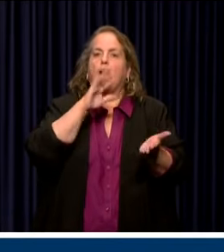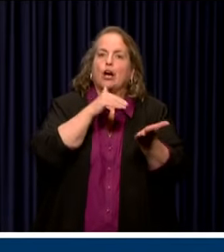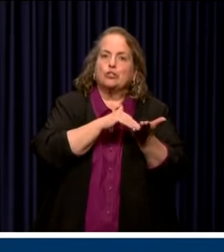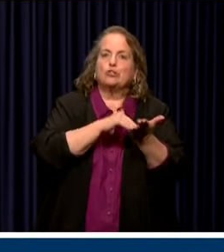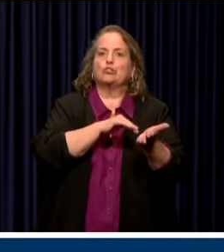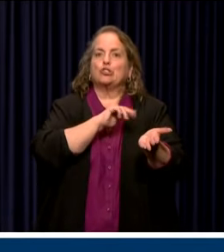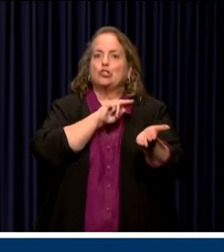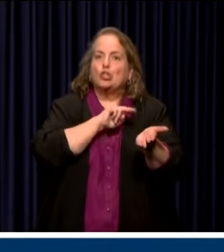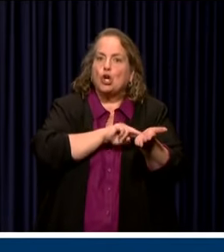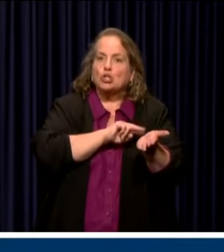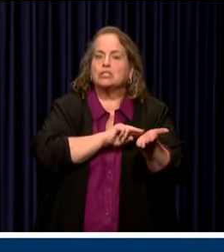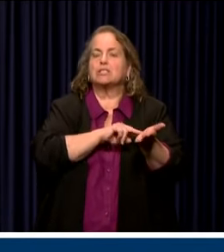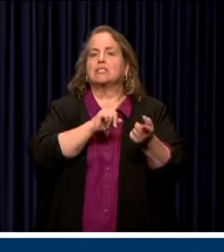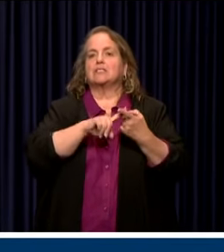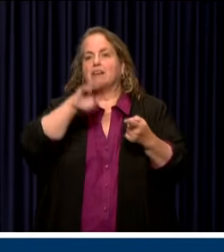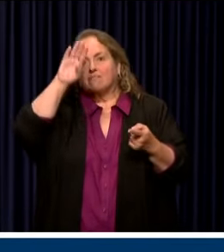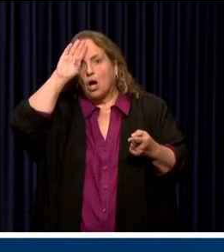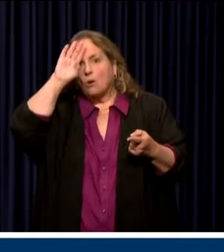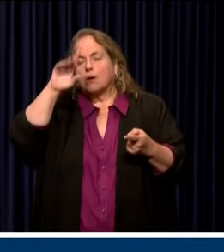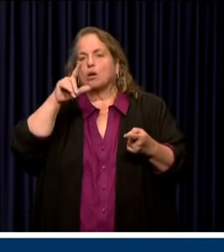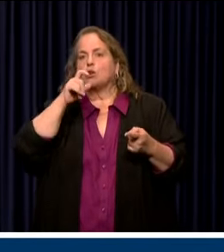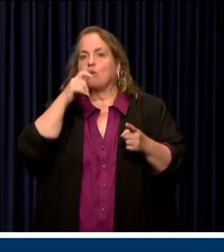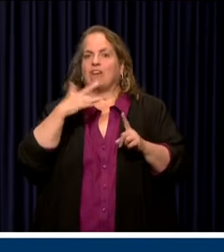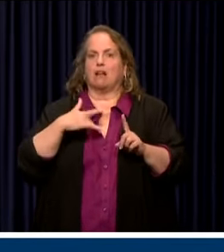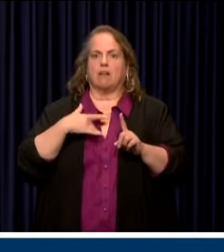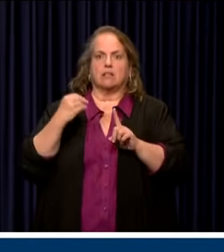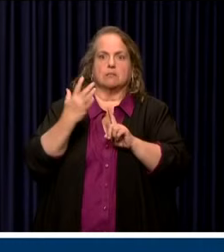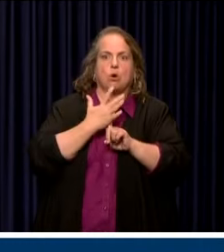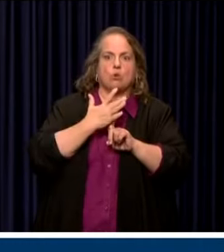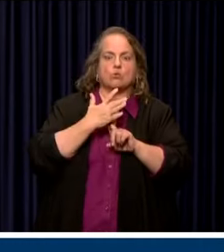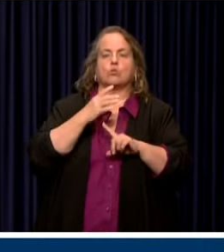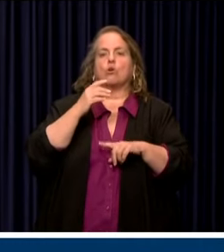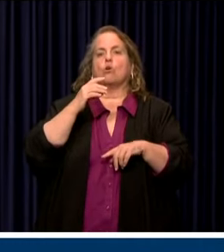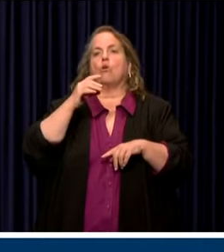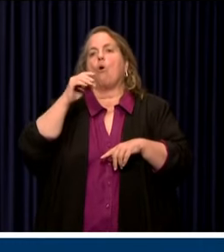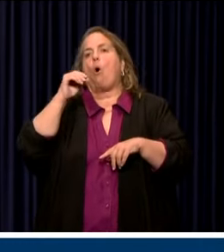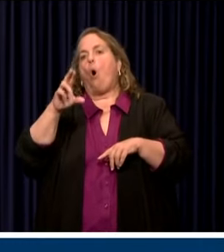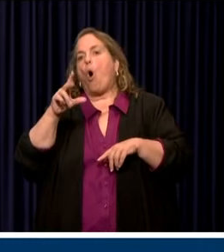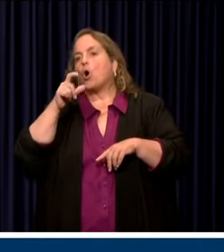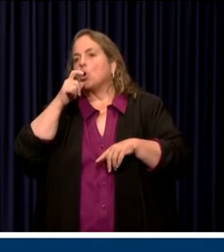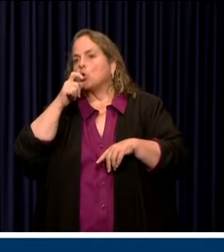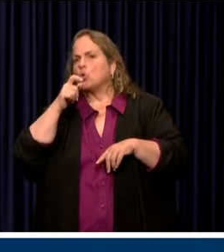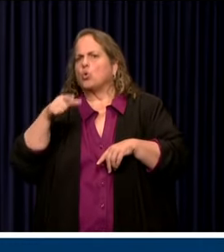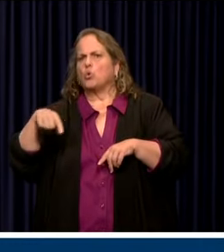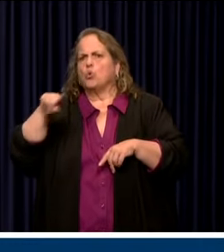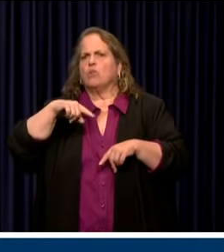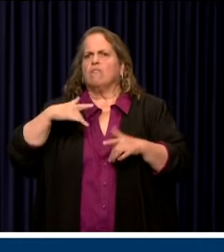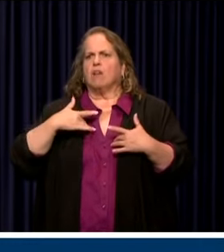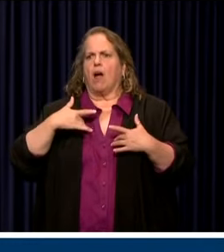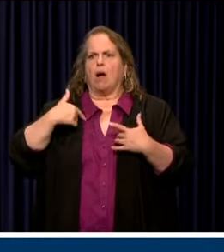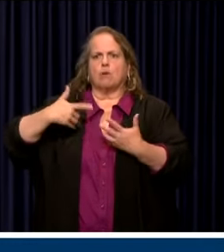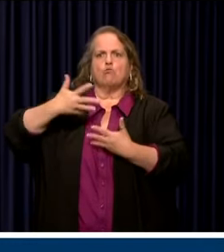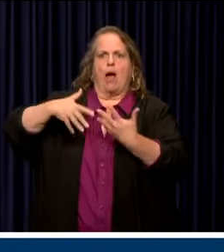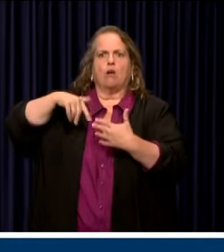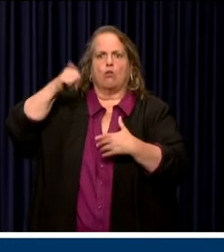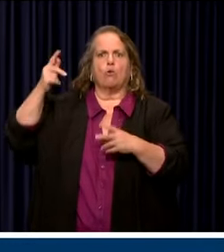I'M PROUD TO SAY THAT IN JUST BALL THESE AREAS EXCEPT WHERE WE'VE BEEN SHIPPING OUT TOM SOME